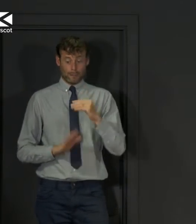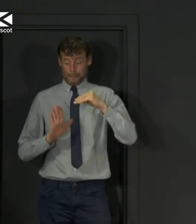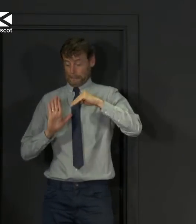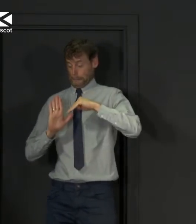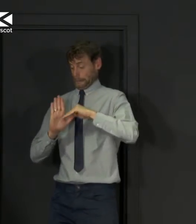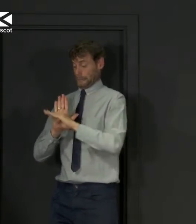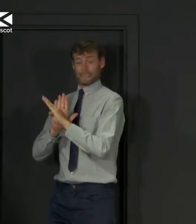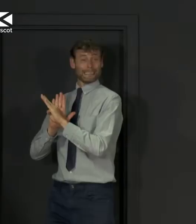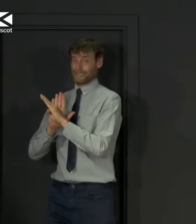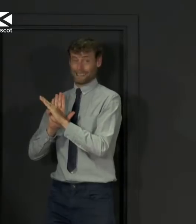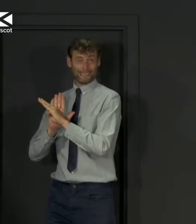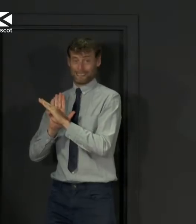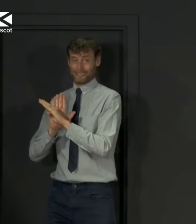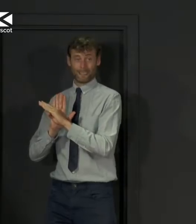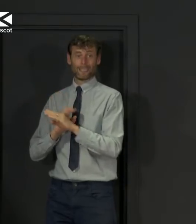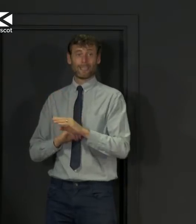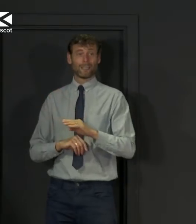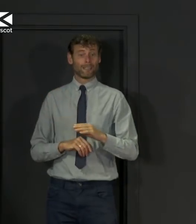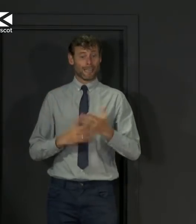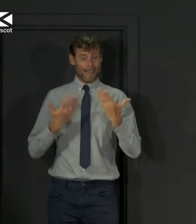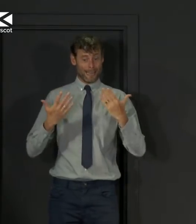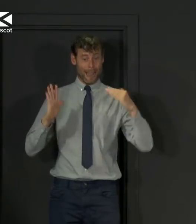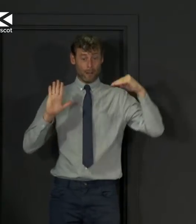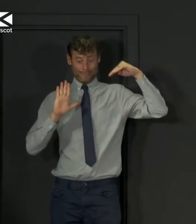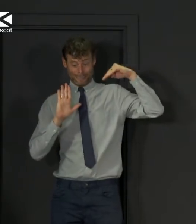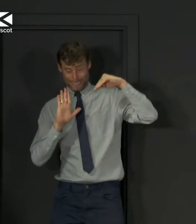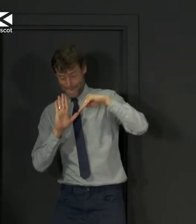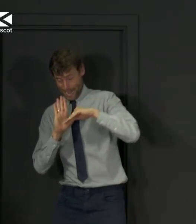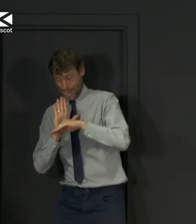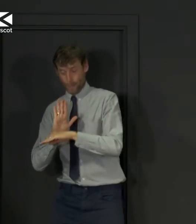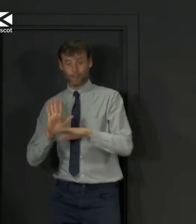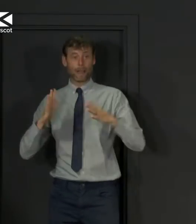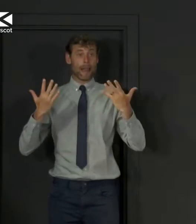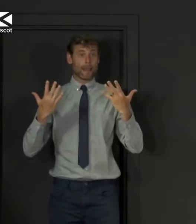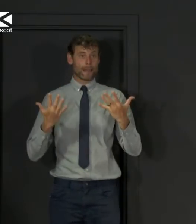us that time to plan properly, as we need to do over the next few months, for what might